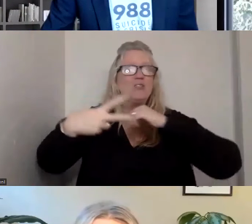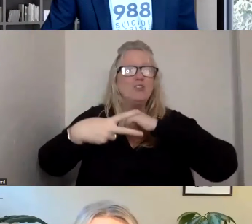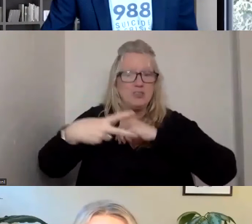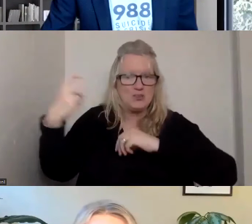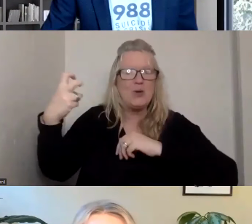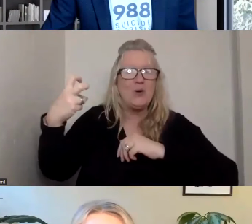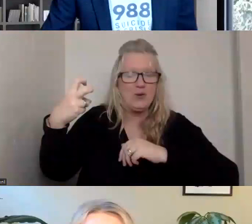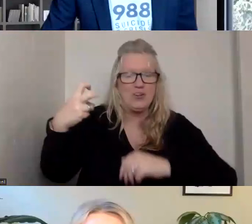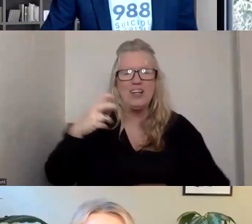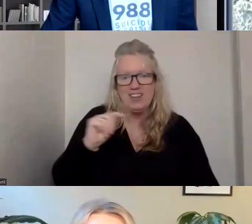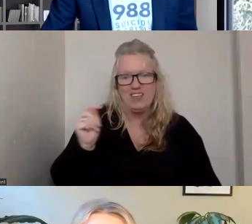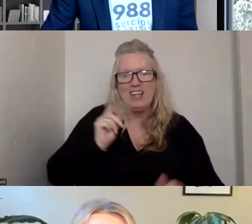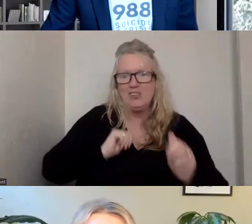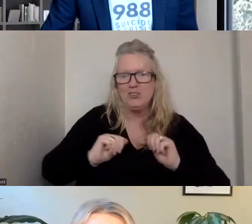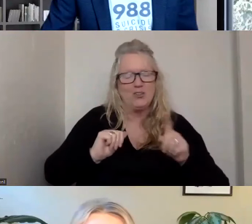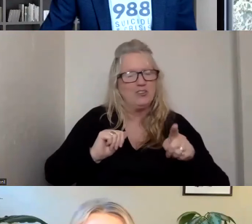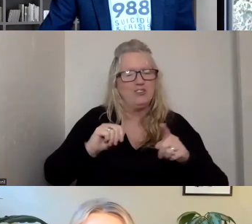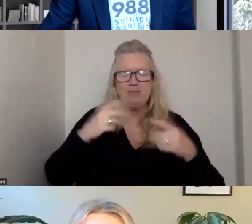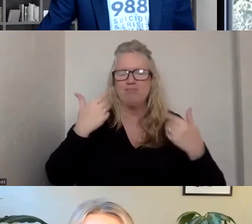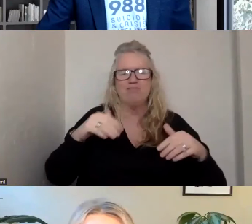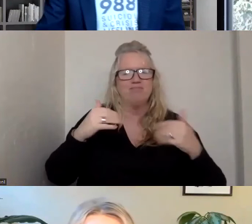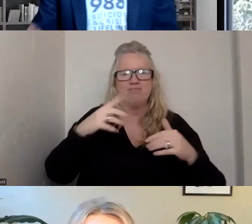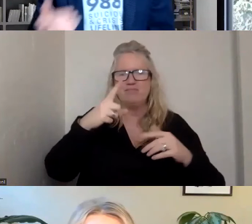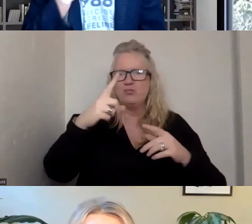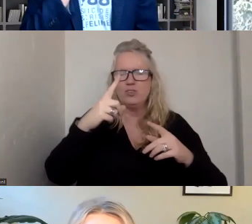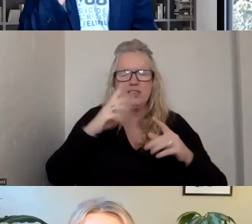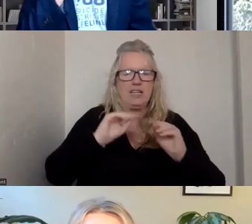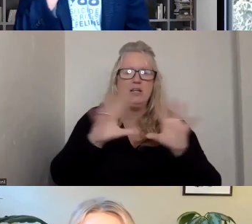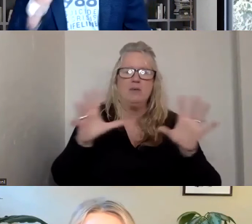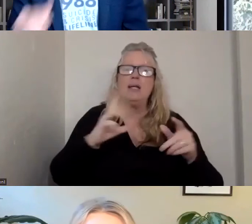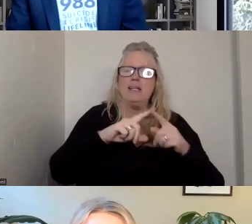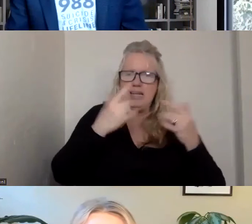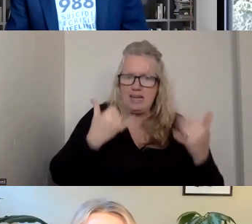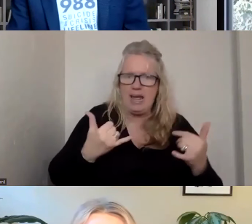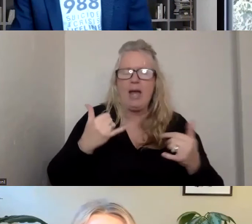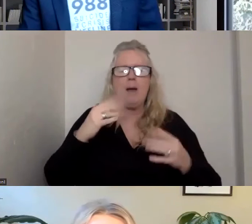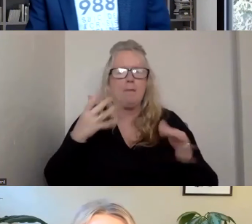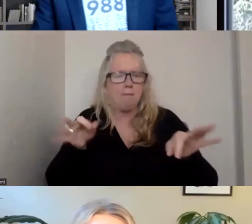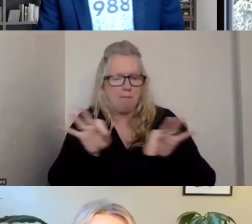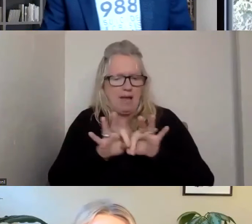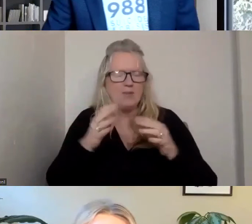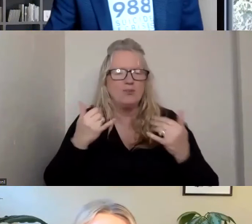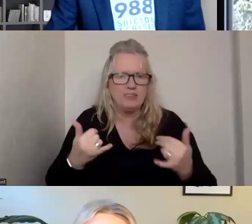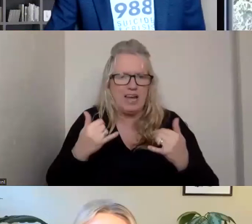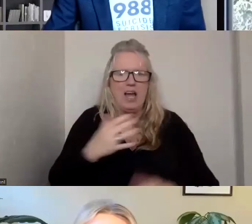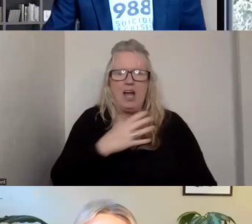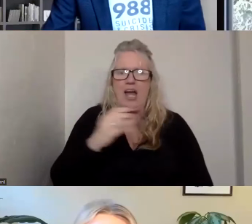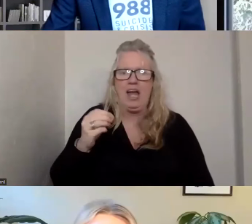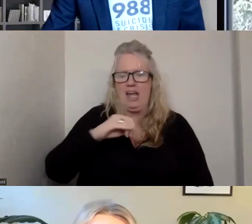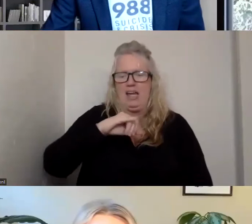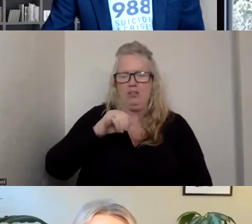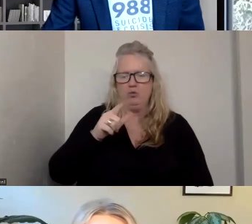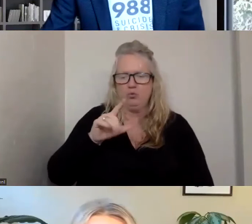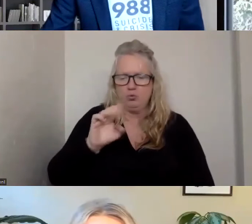SHE WAS A PARTICIPANT IN NOW MATTERS NOW AND JULIE SUICIDE